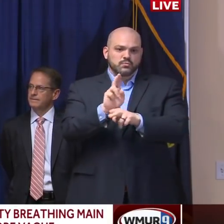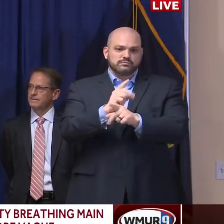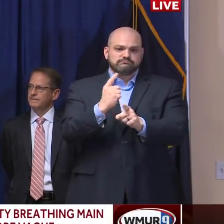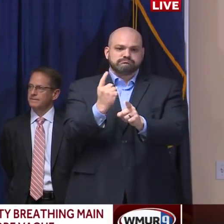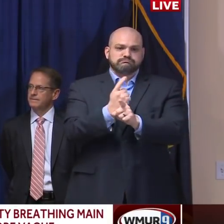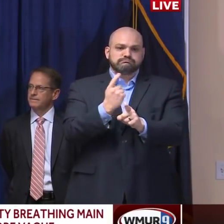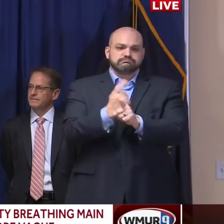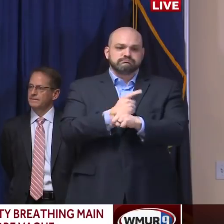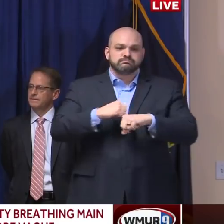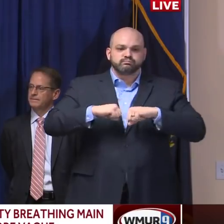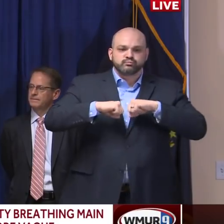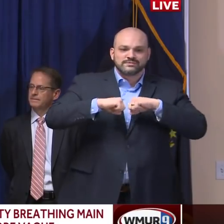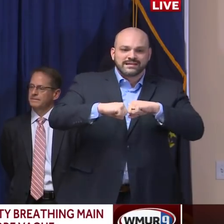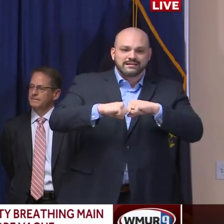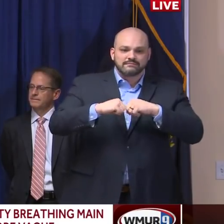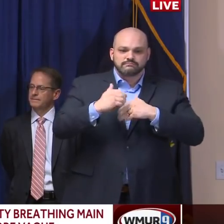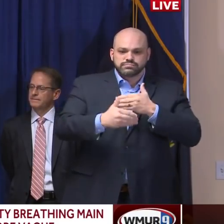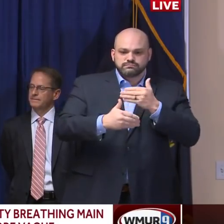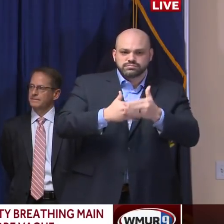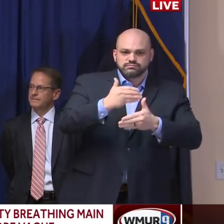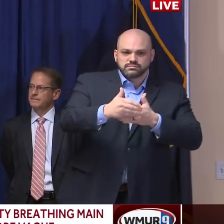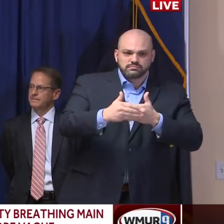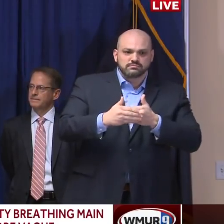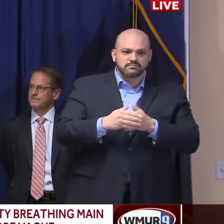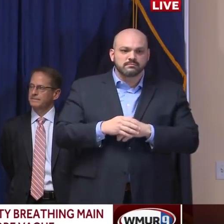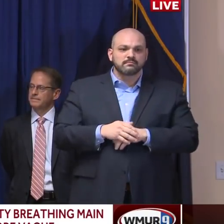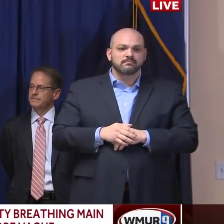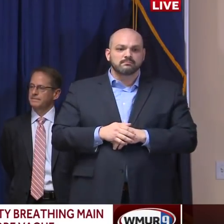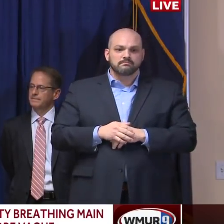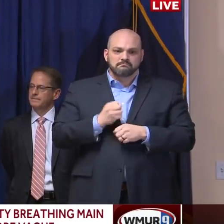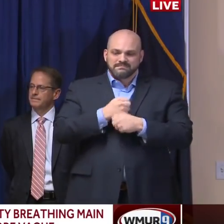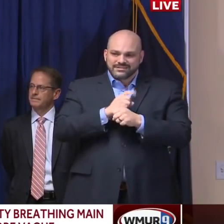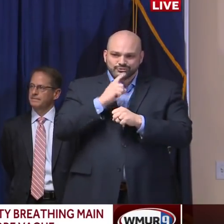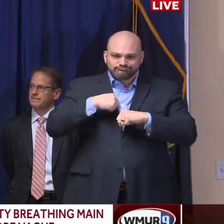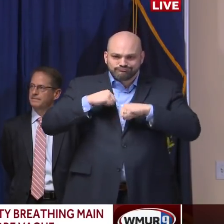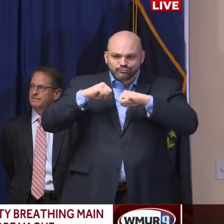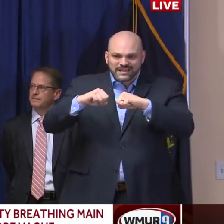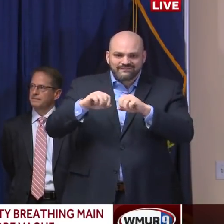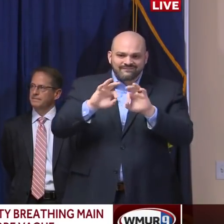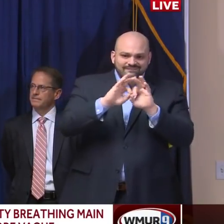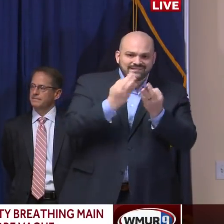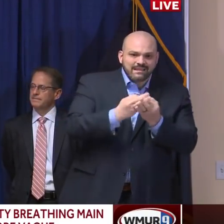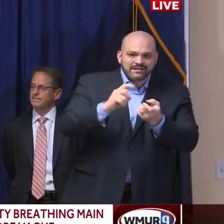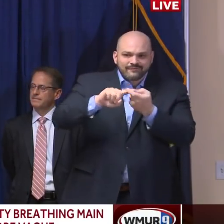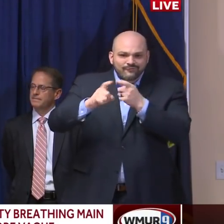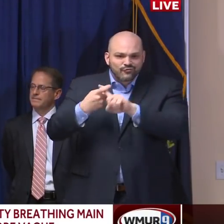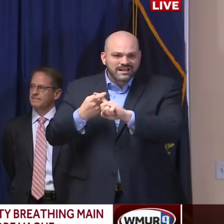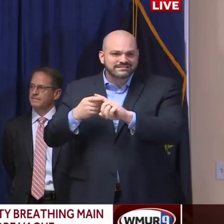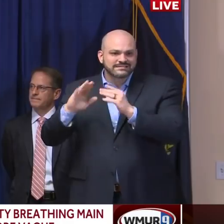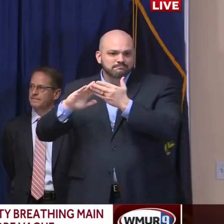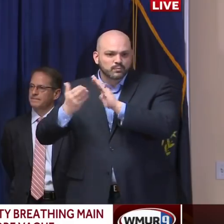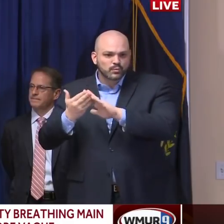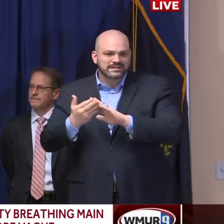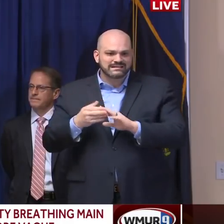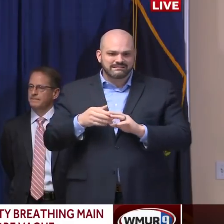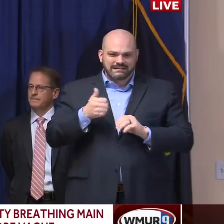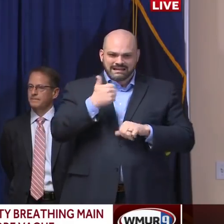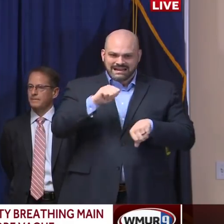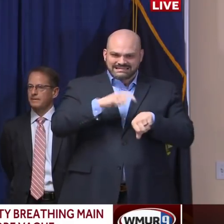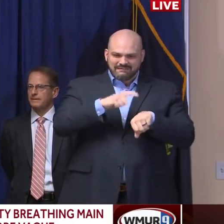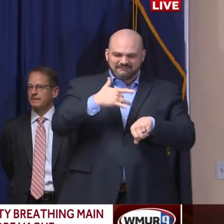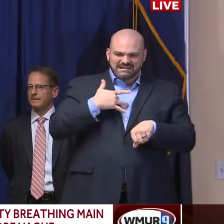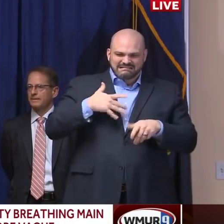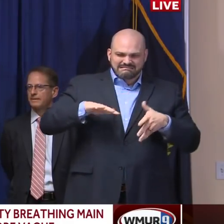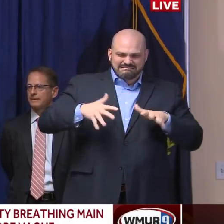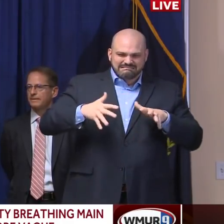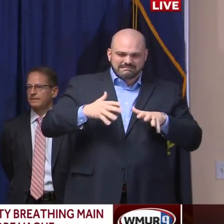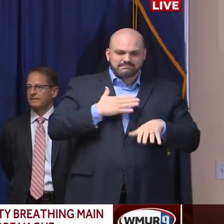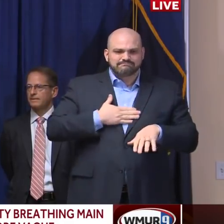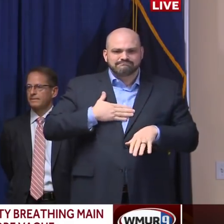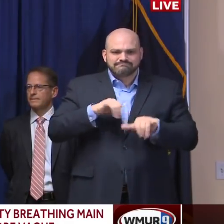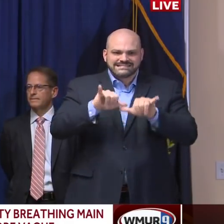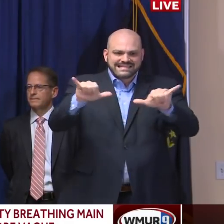THEREFORE, I WANT TO STRESS IT IS IMPORTANT FOR PEOPLE TO TAKE APPROPRIATE STEPS AND PRECAUTIONS TO PROTECT OUR FAMILIES AND COMMUNITIES.